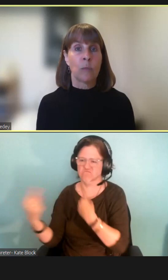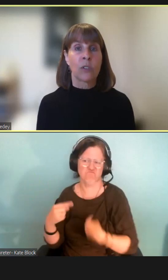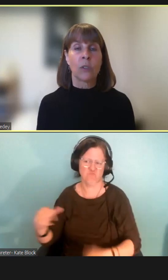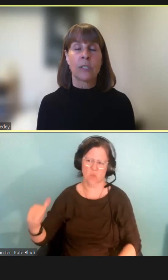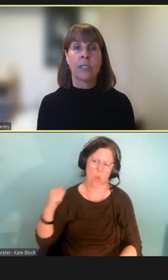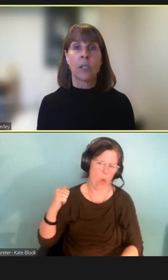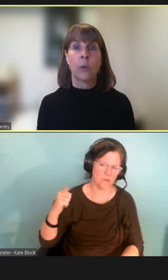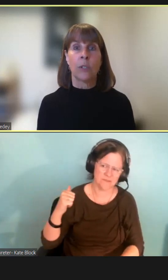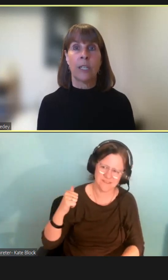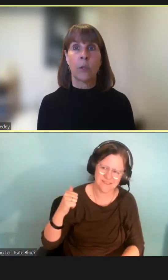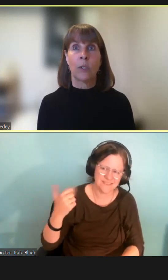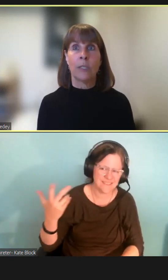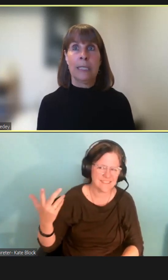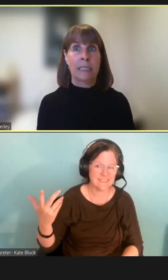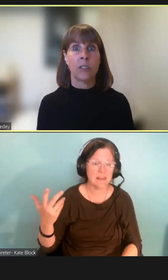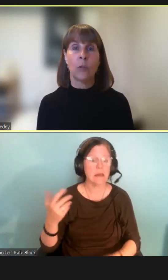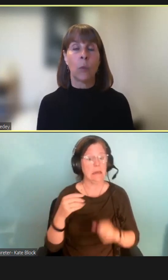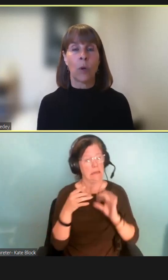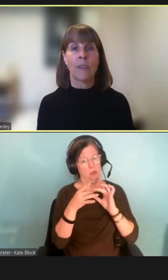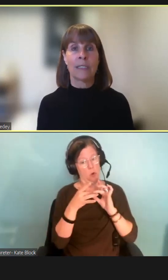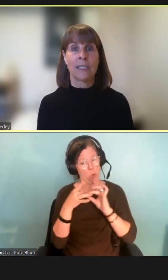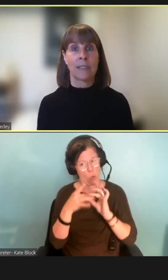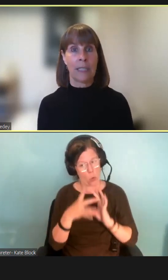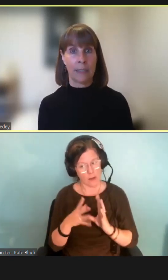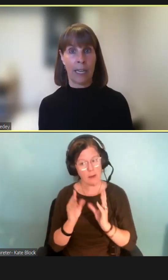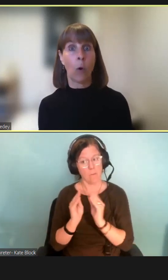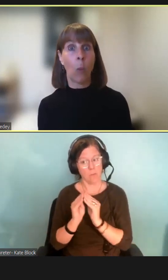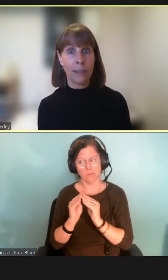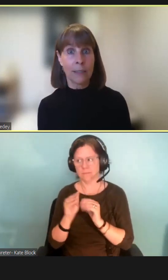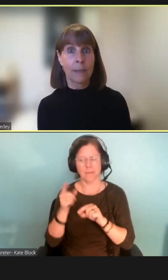certainly the Coordinator would need to do more than just send it out once there